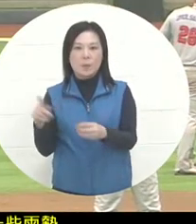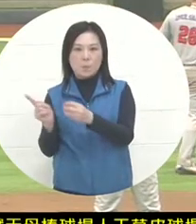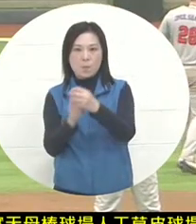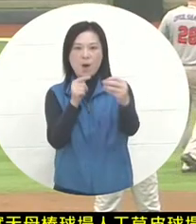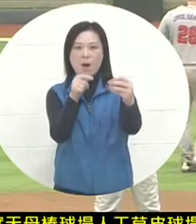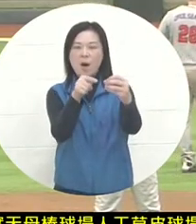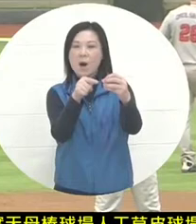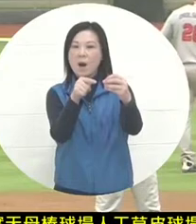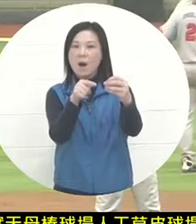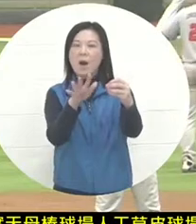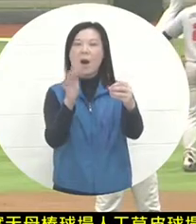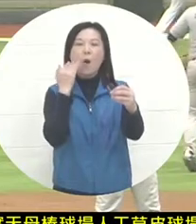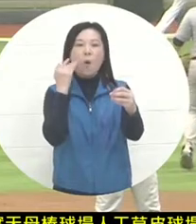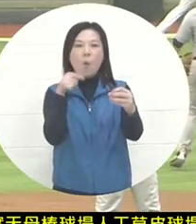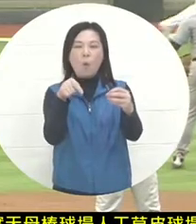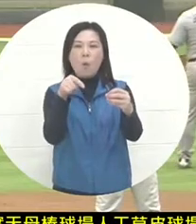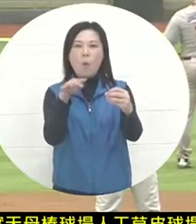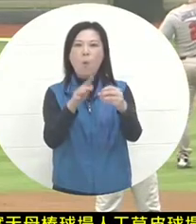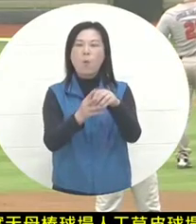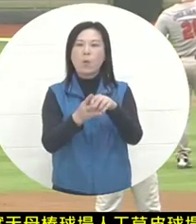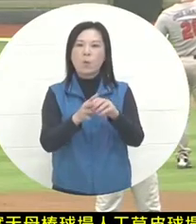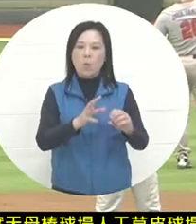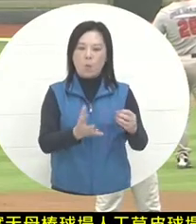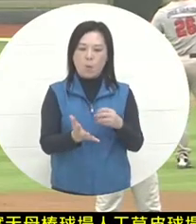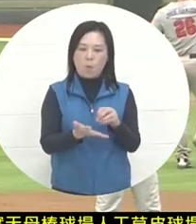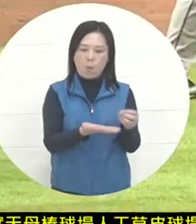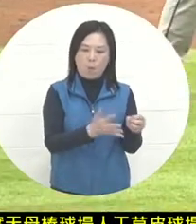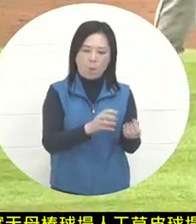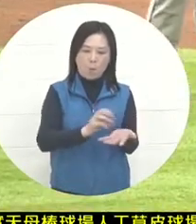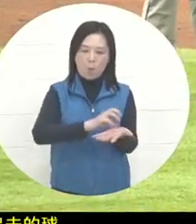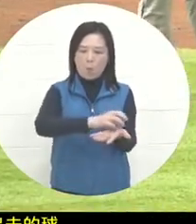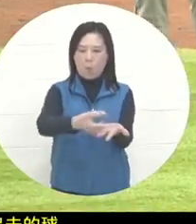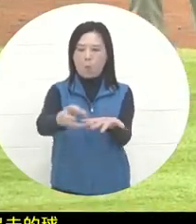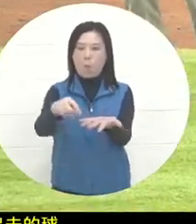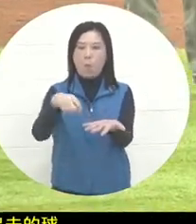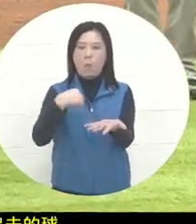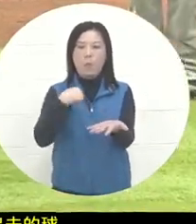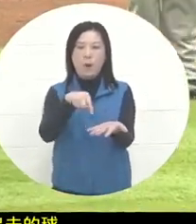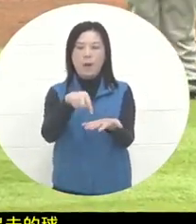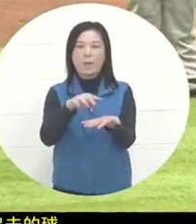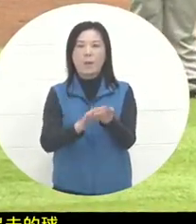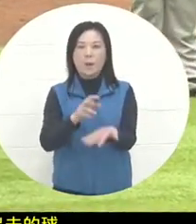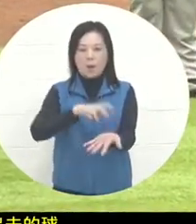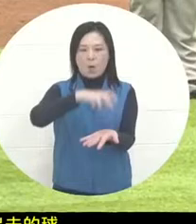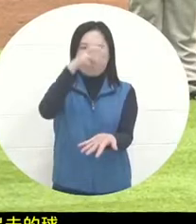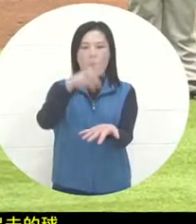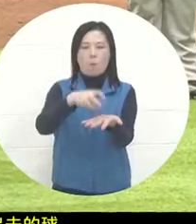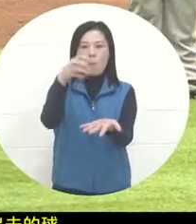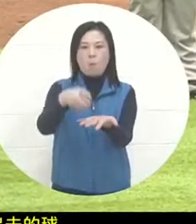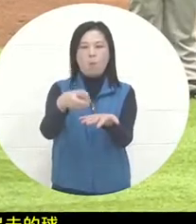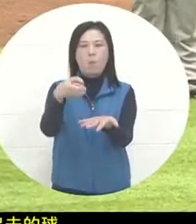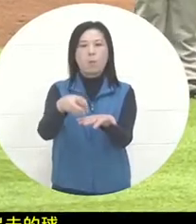roll faster after the first bounce when it